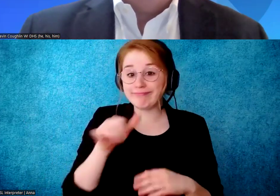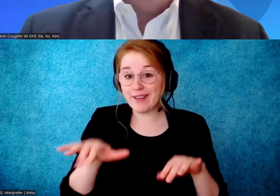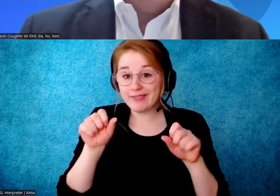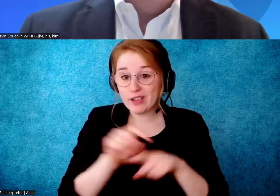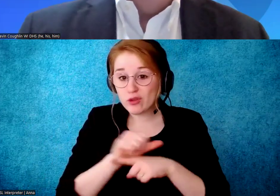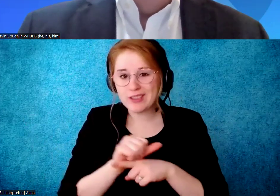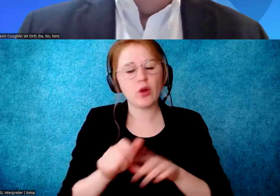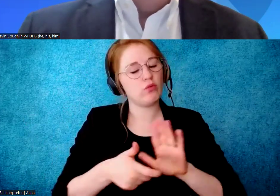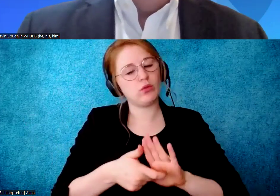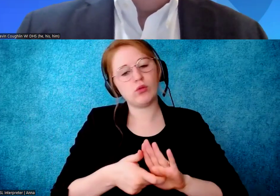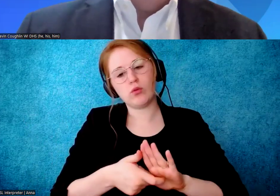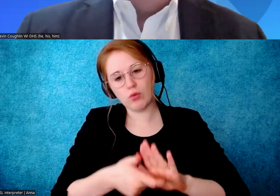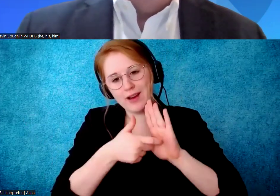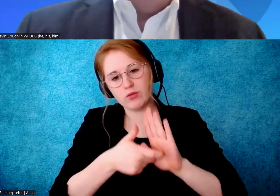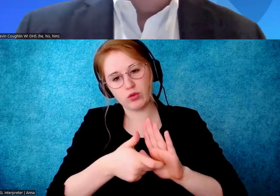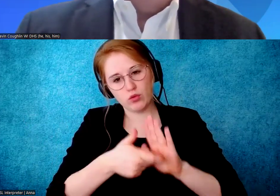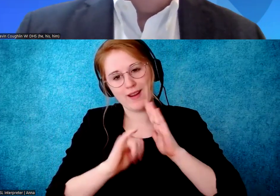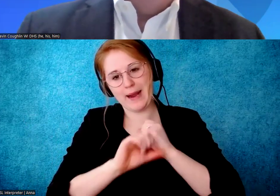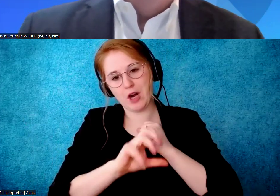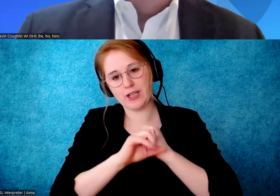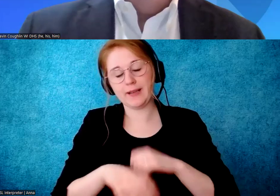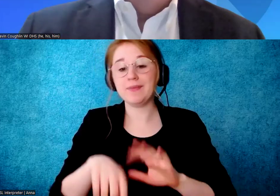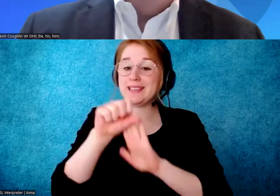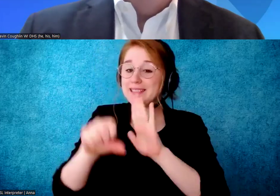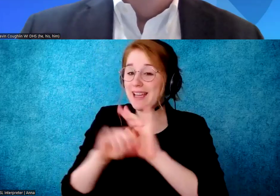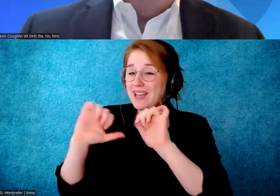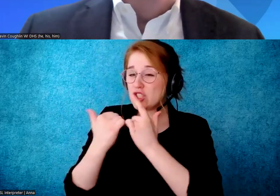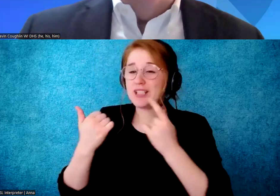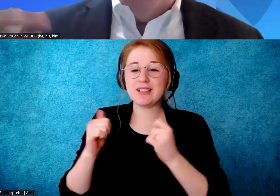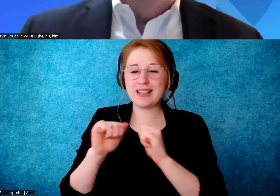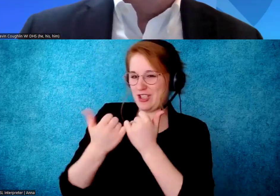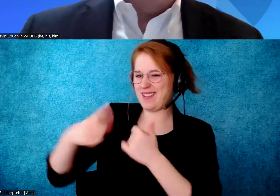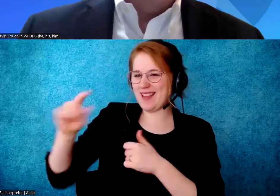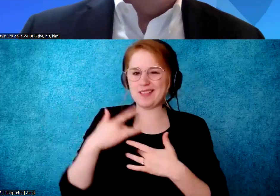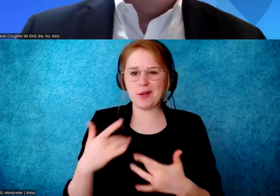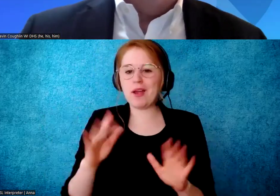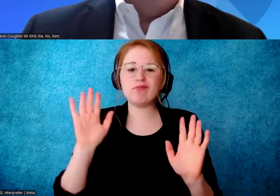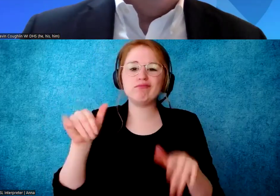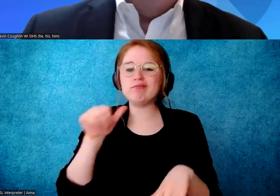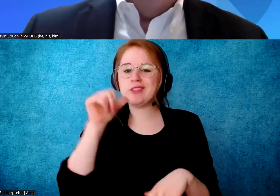And I think again, state agencies typically we don't do, we don't think about that as much.